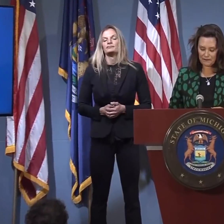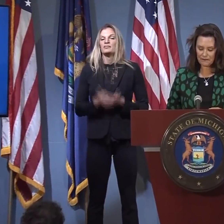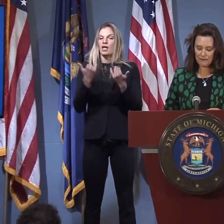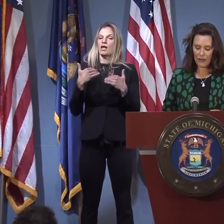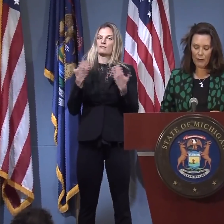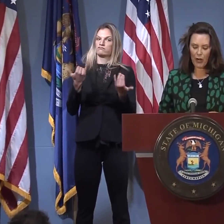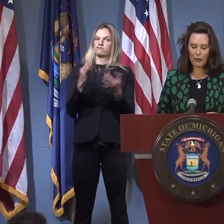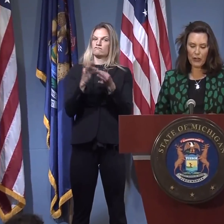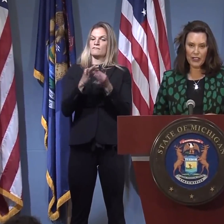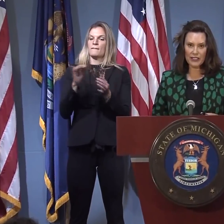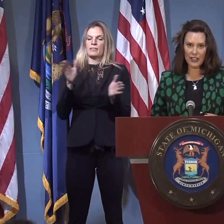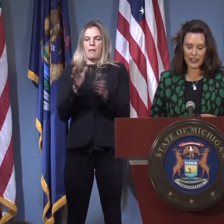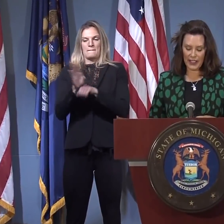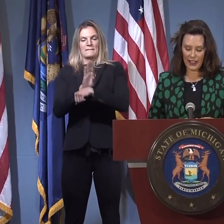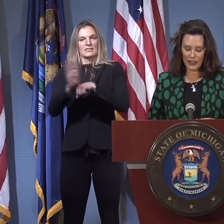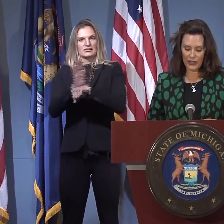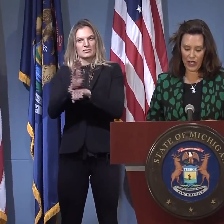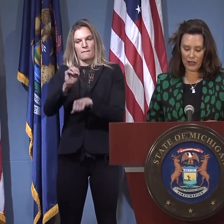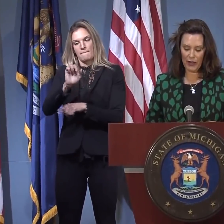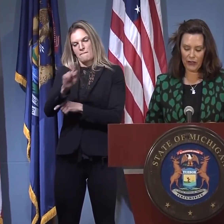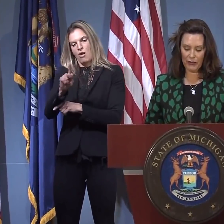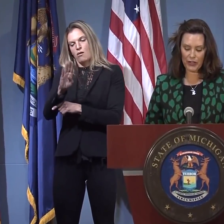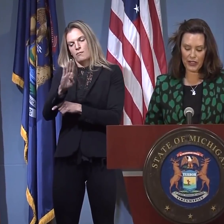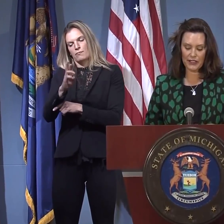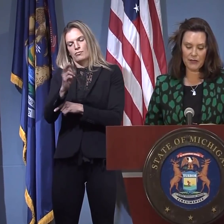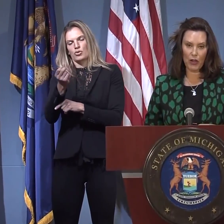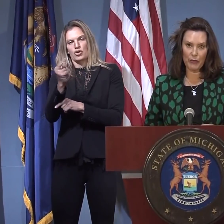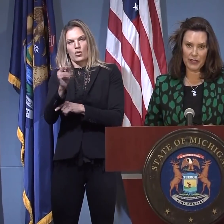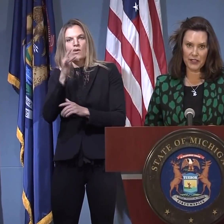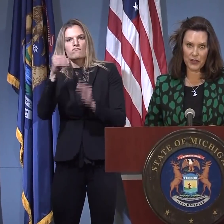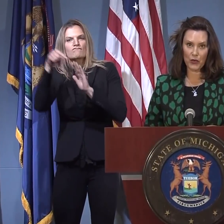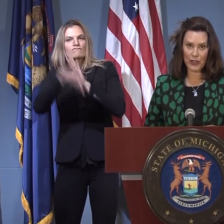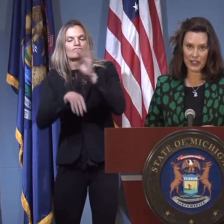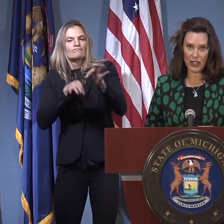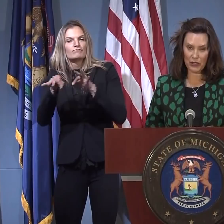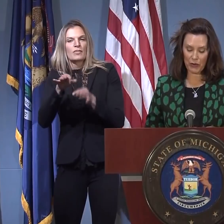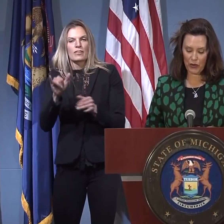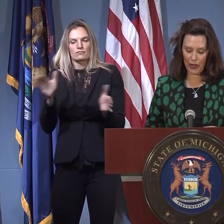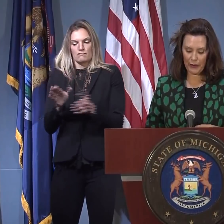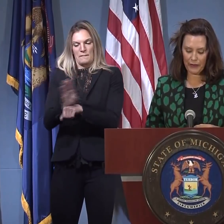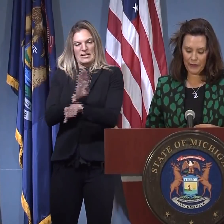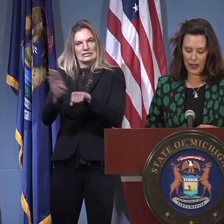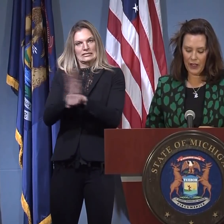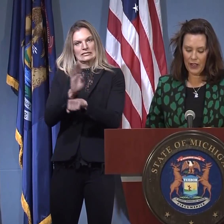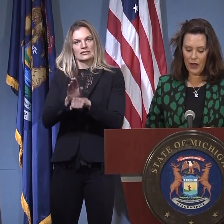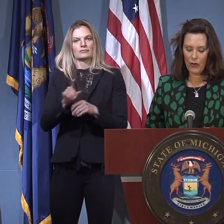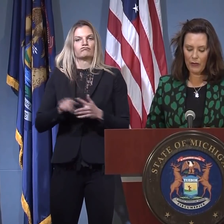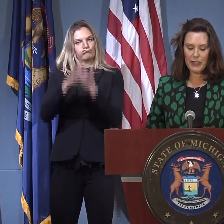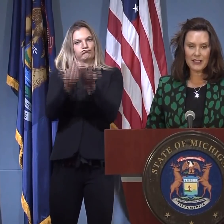SIMPLY WEARING A MASK NOW. SO SPEAKING OF SMALL BUSINESSES, MARK BURTON IS HERE TODAY TO